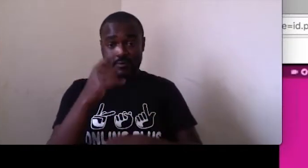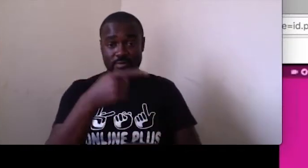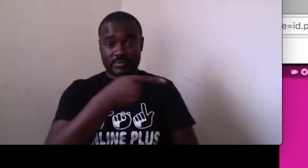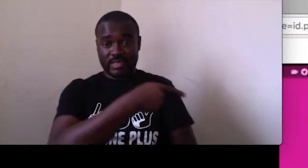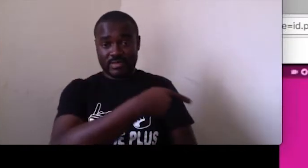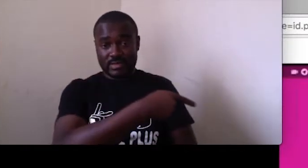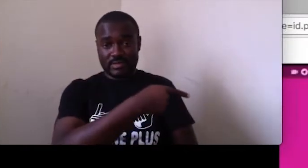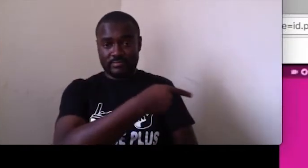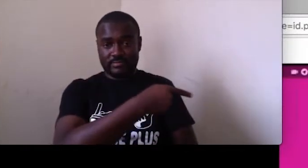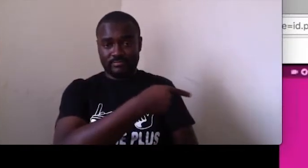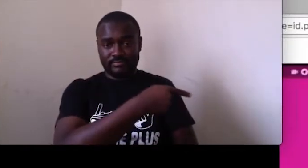As you can see